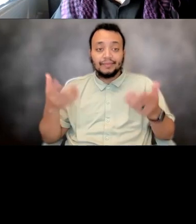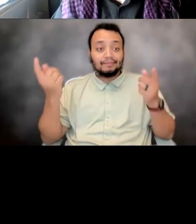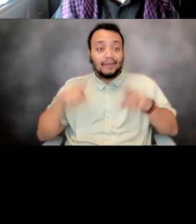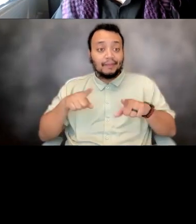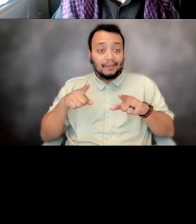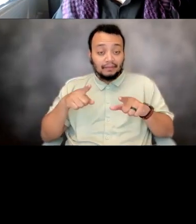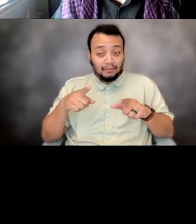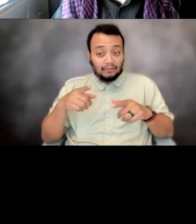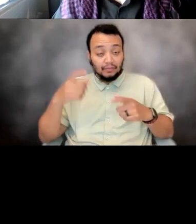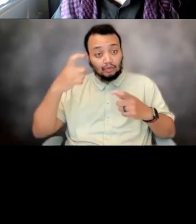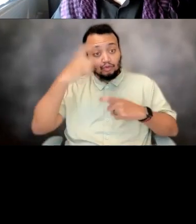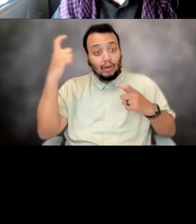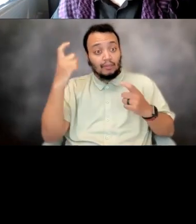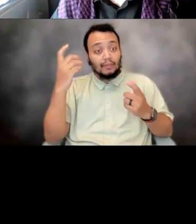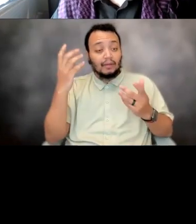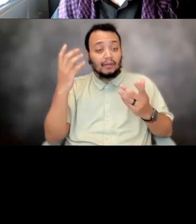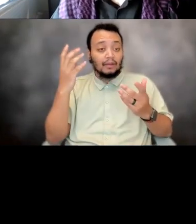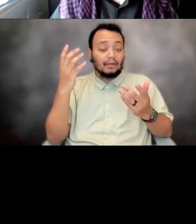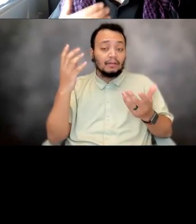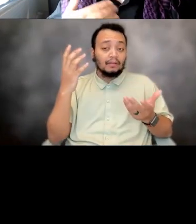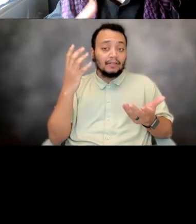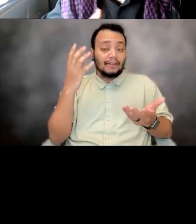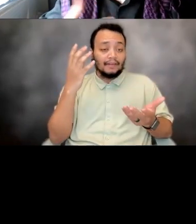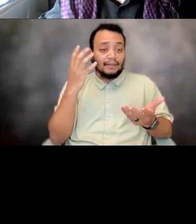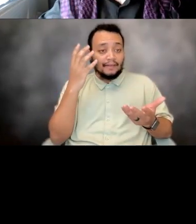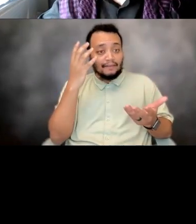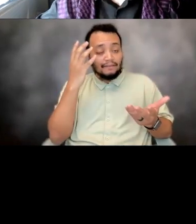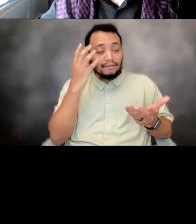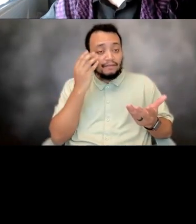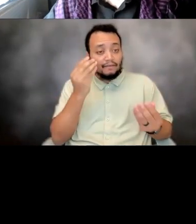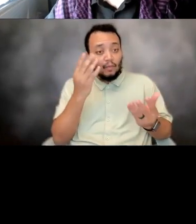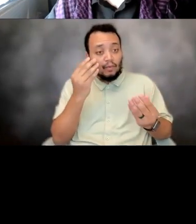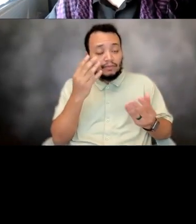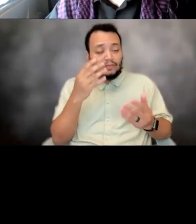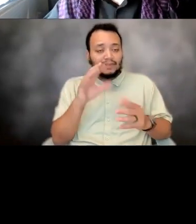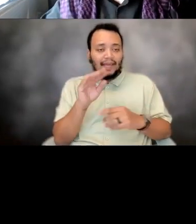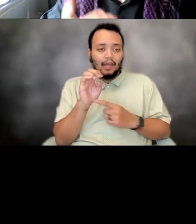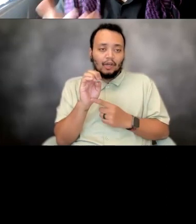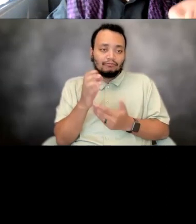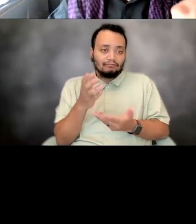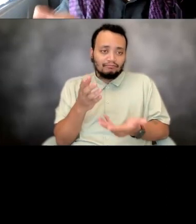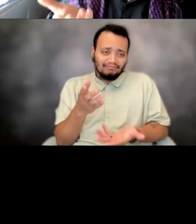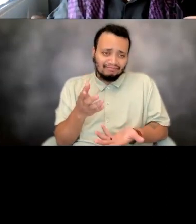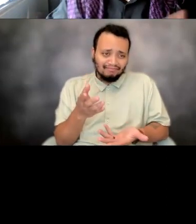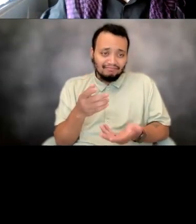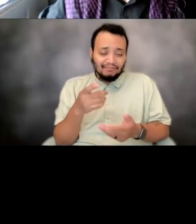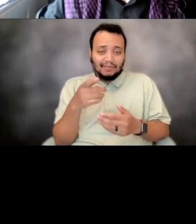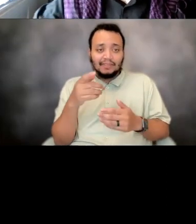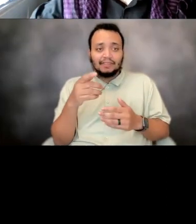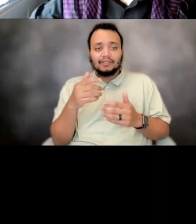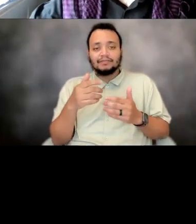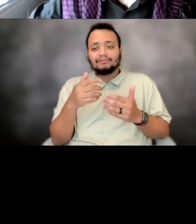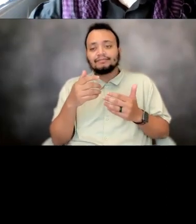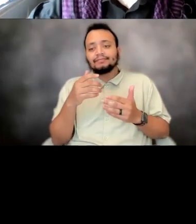but they may not know enough about trauma to really work with survivors. So again, both of those things are